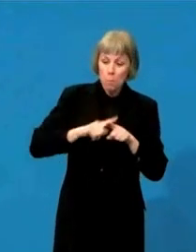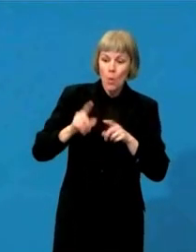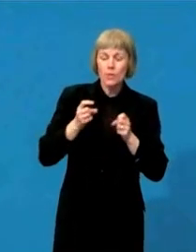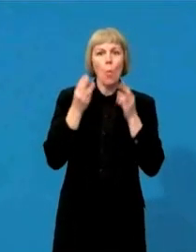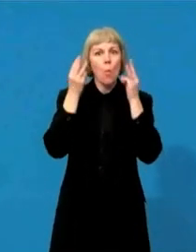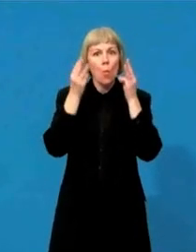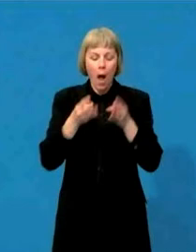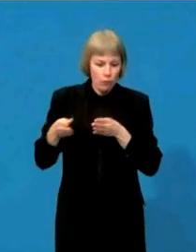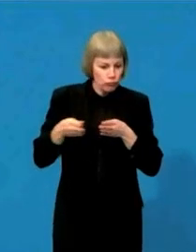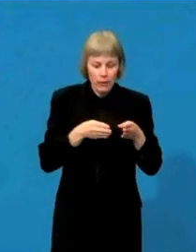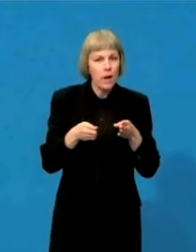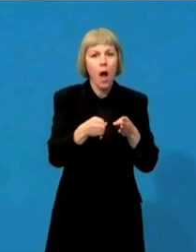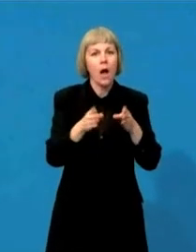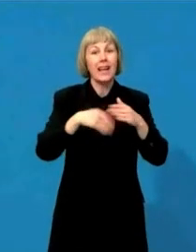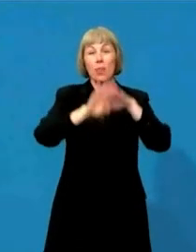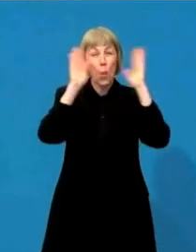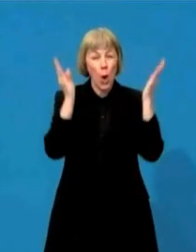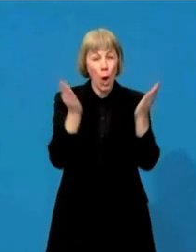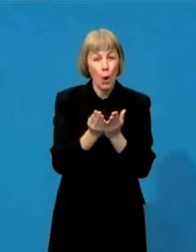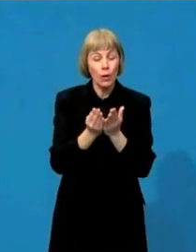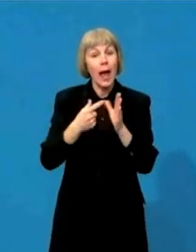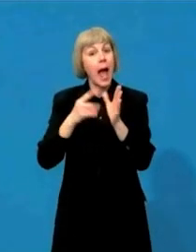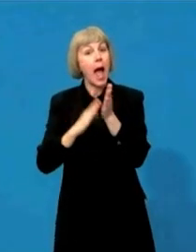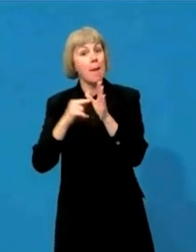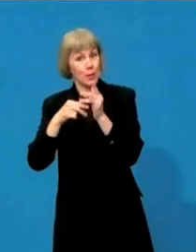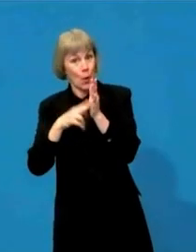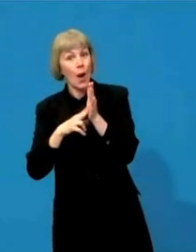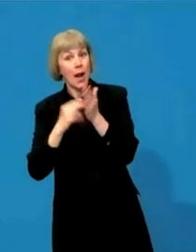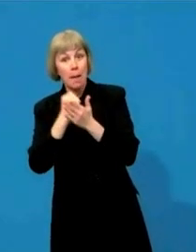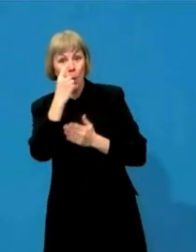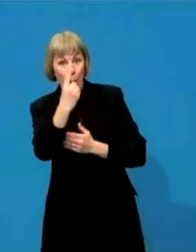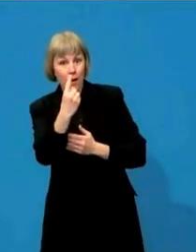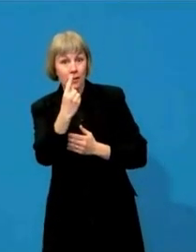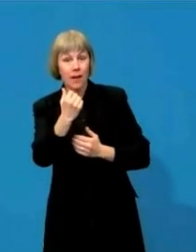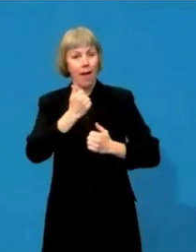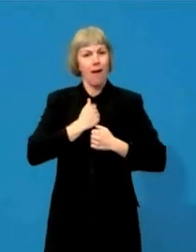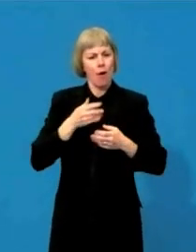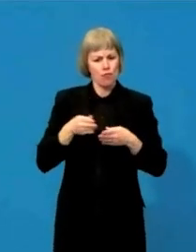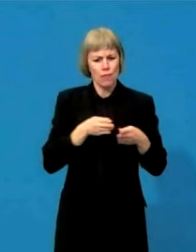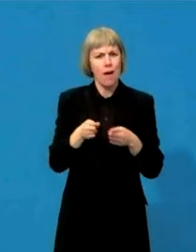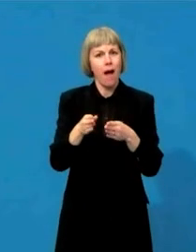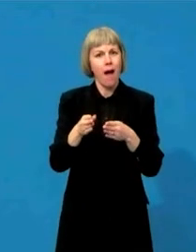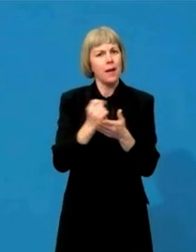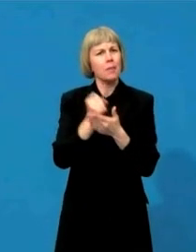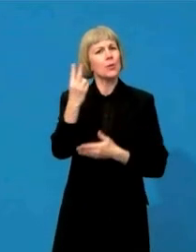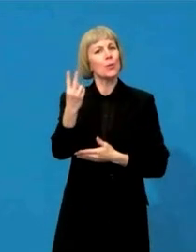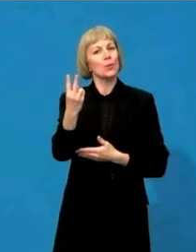Amazon. So it's in everybody's interest to care for this river. Thank you.